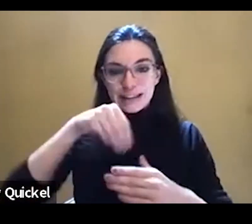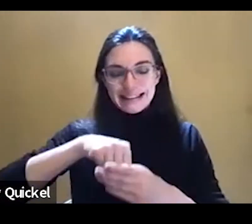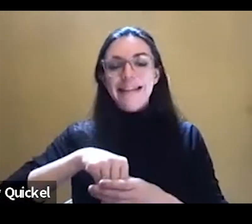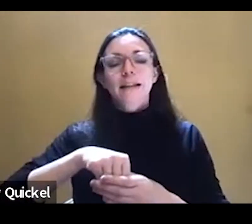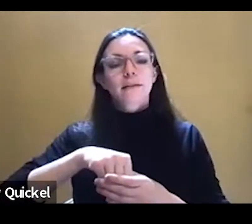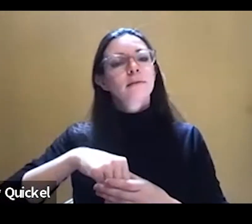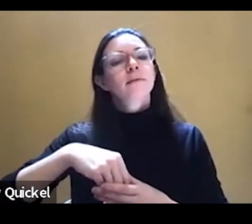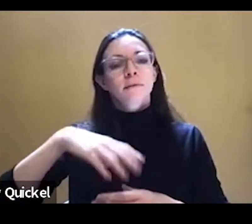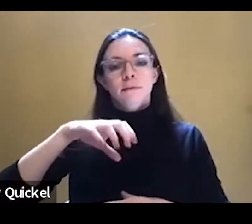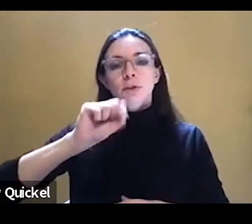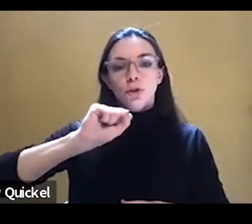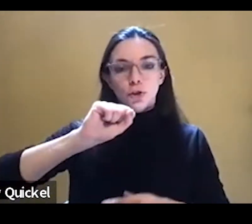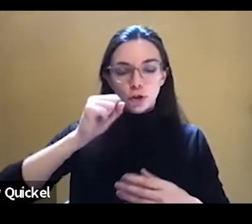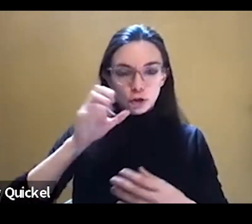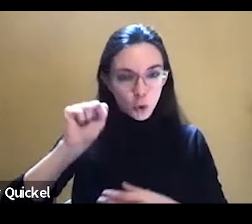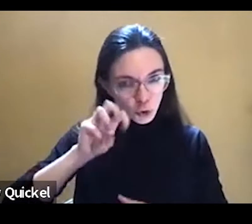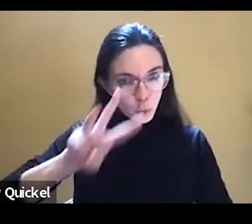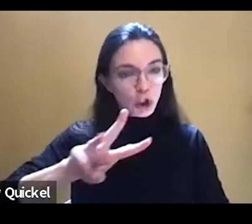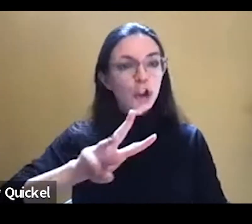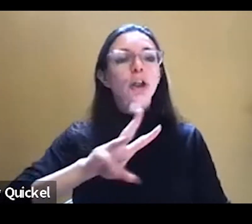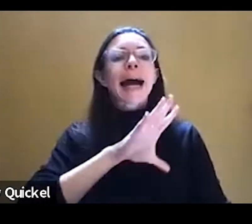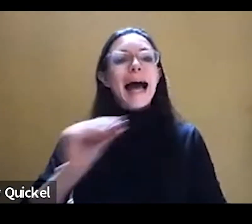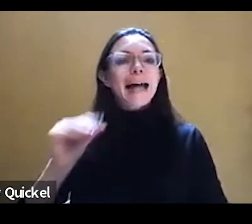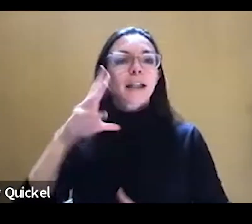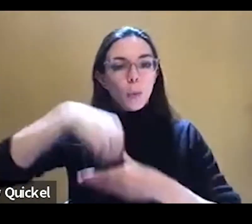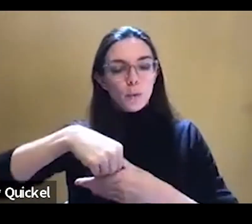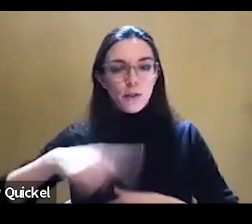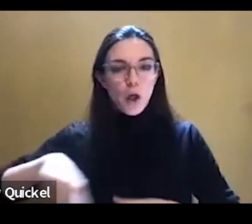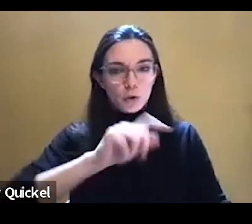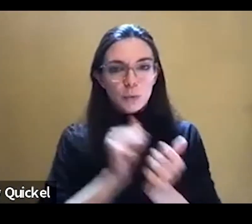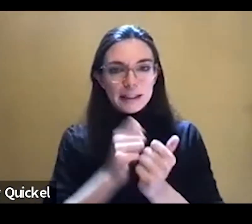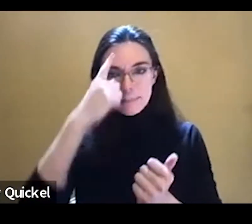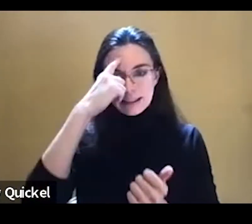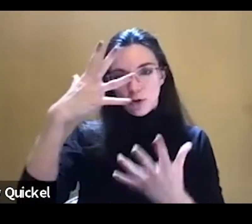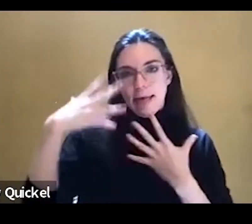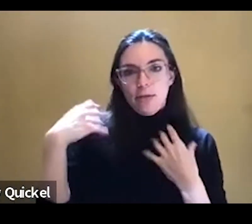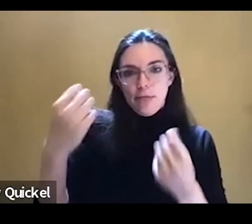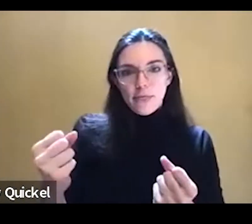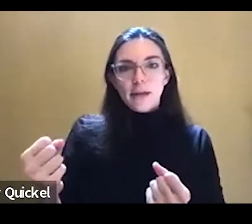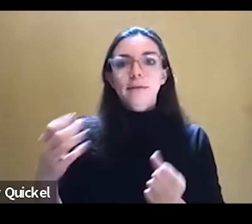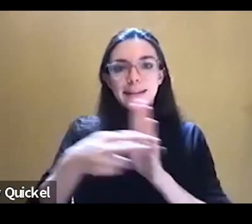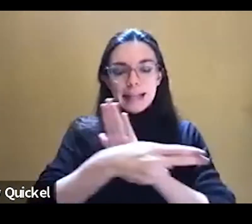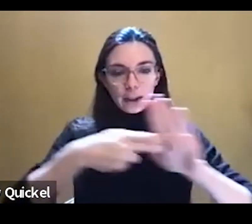worked with survivors of domestic and sexual violence including mental health diagnoses and began her